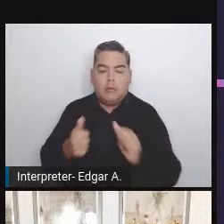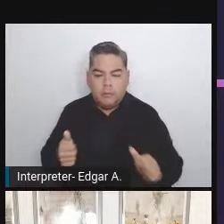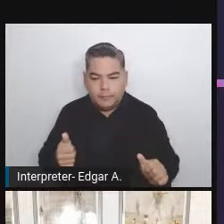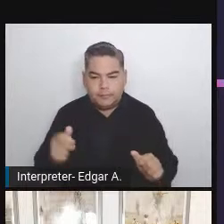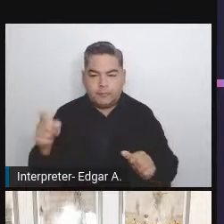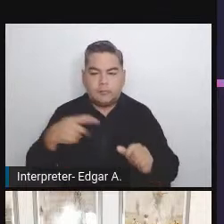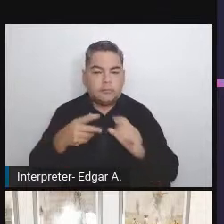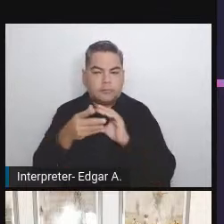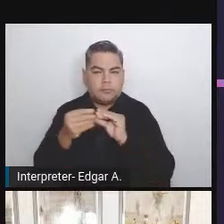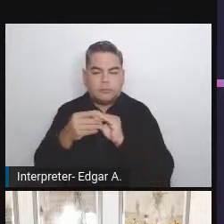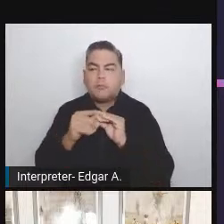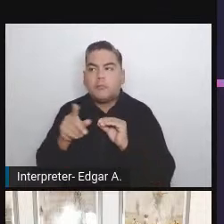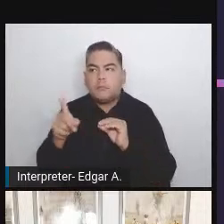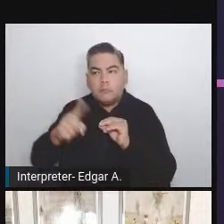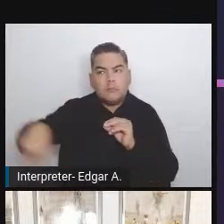I remember